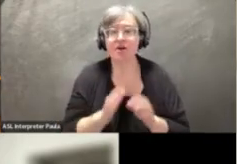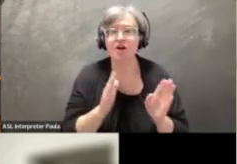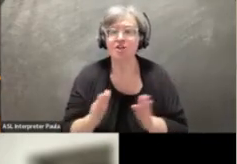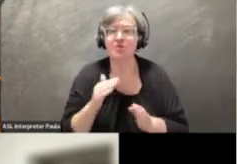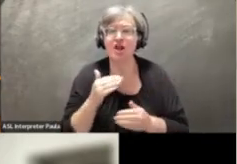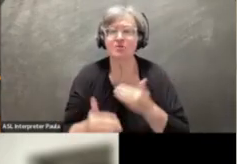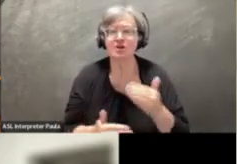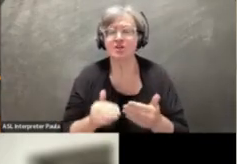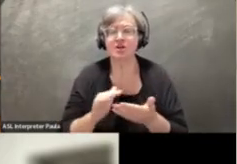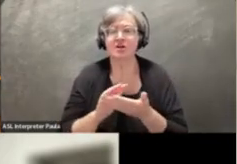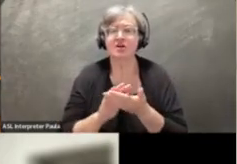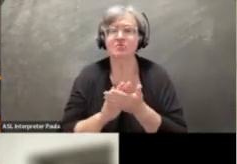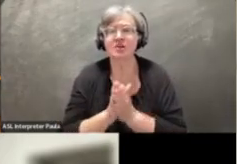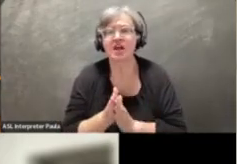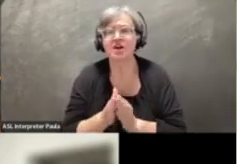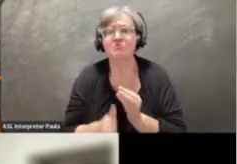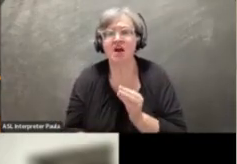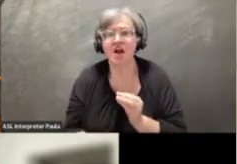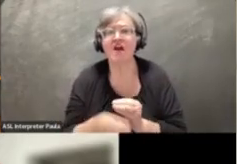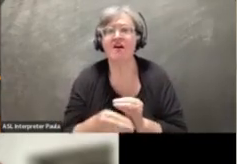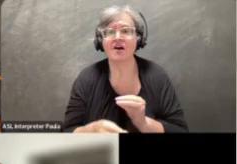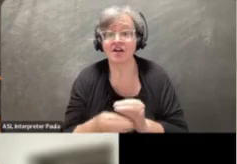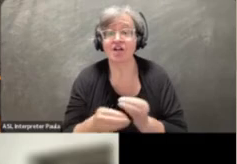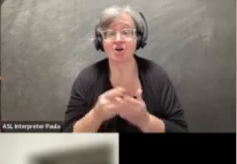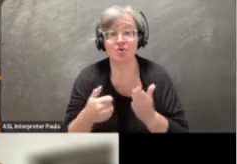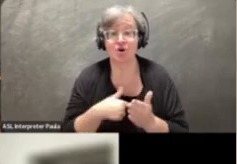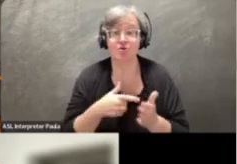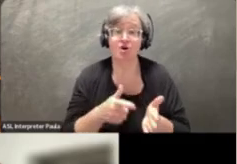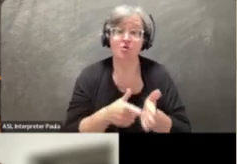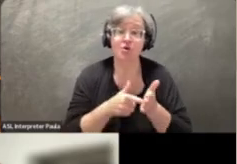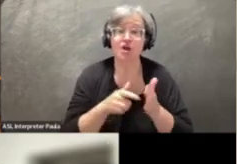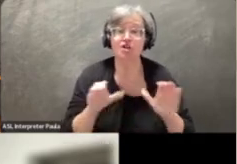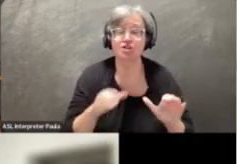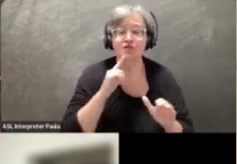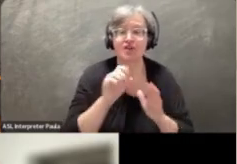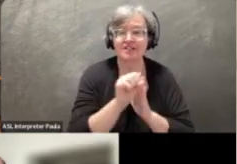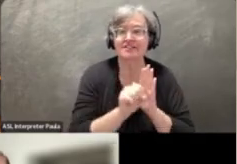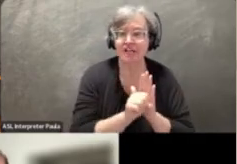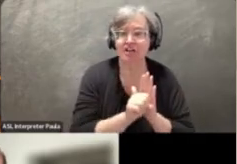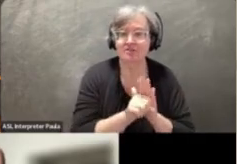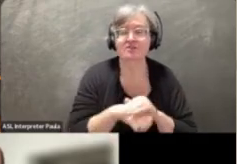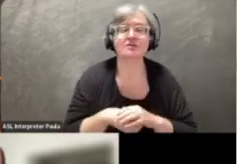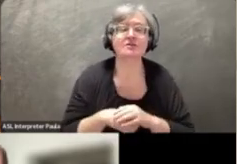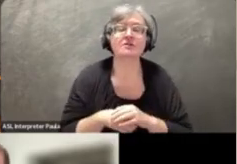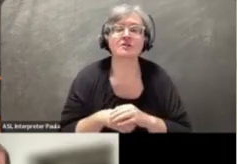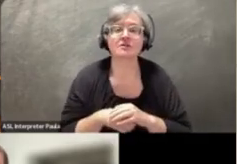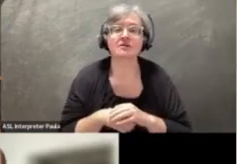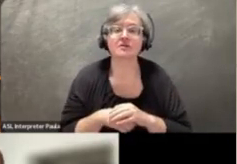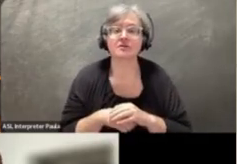an add on to what we were required to do for state requirements, and doing it with